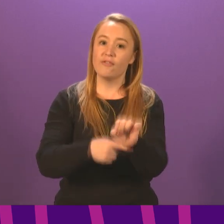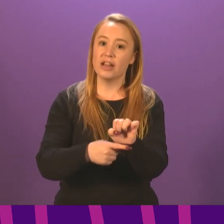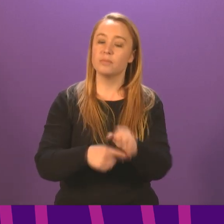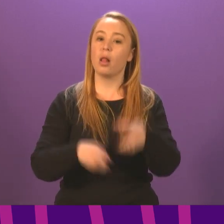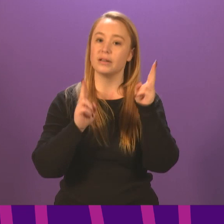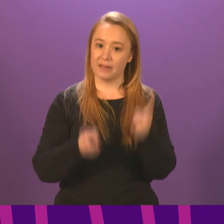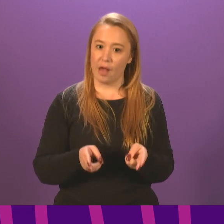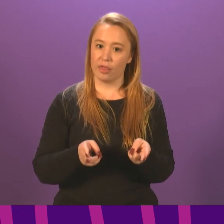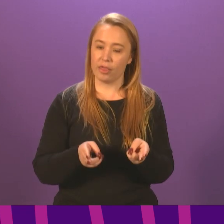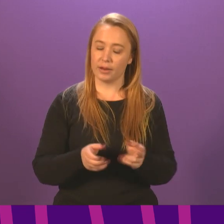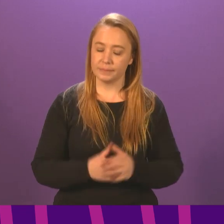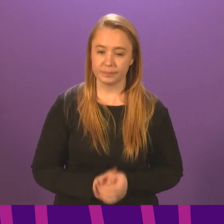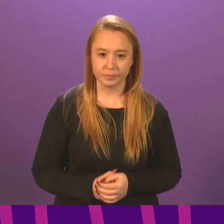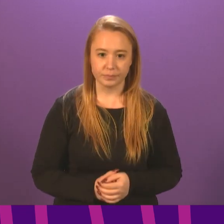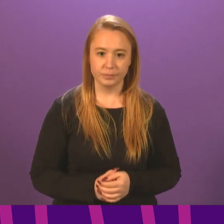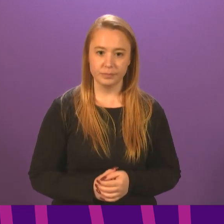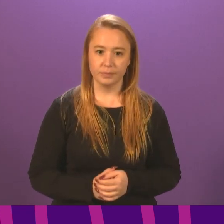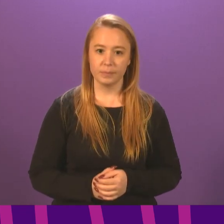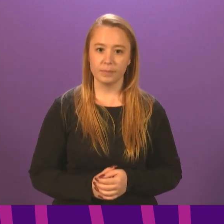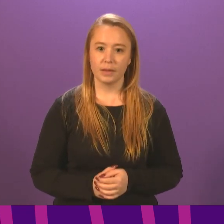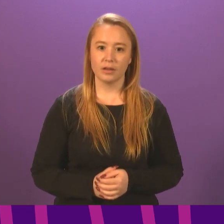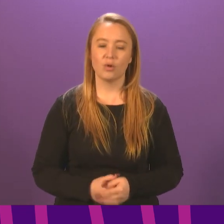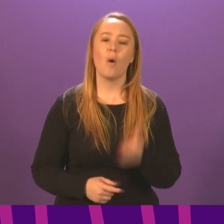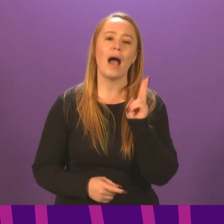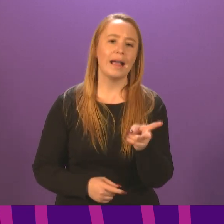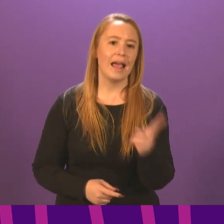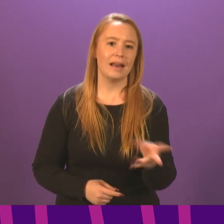Again, I am not going to go too deeply into clinical territory, because I am obviously